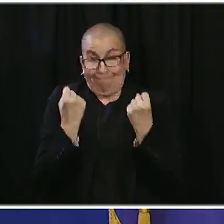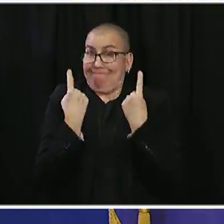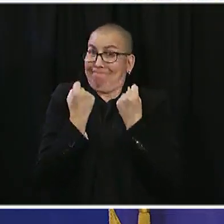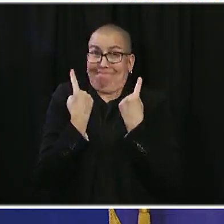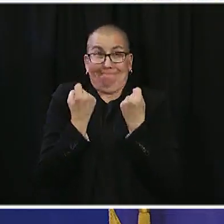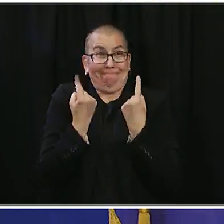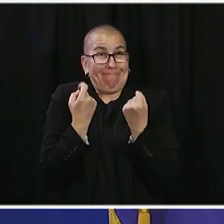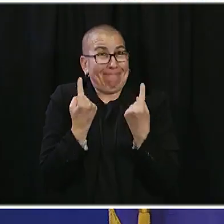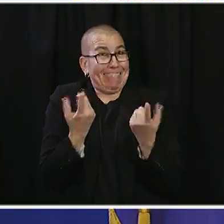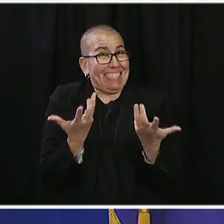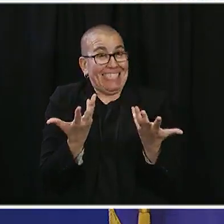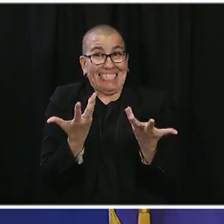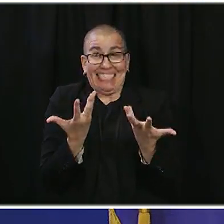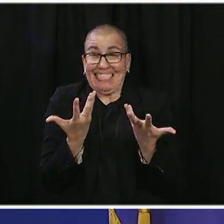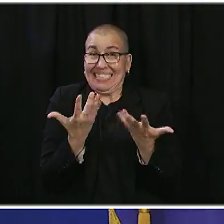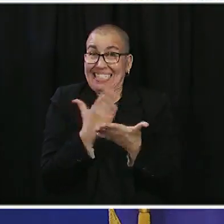BUT FOR THOSE WHO ABSOLUTELY CAN'T, WE TOTALLY UNDERSTAND AND WE'VE